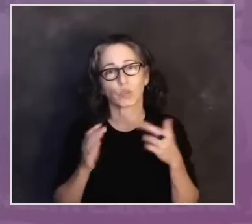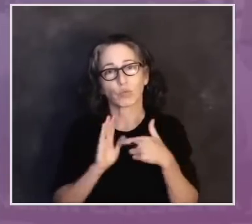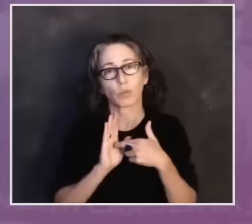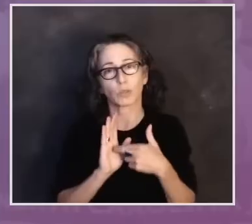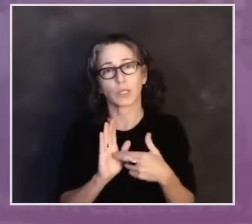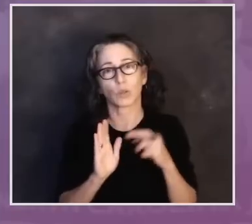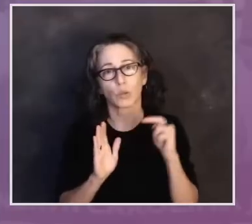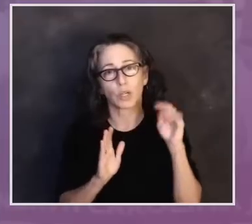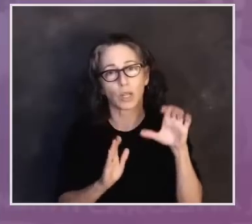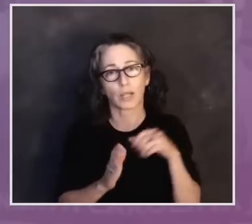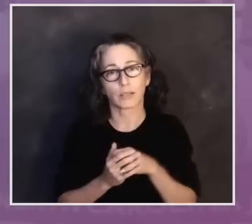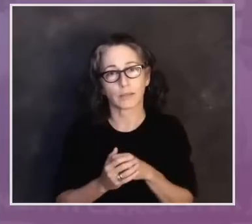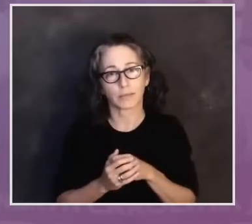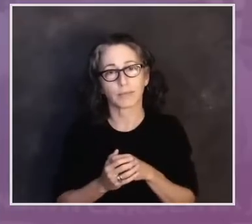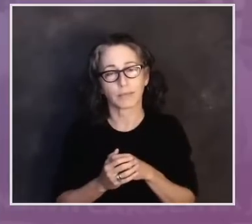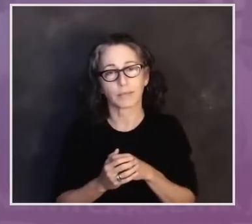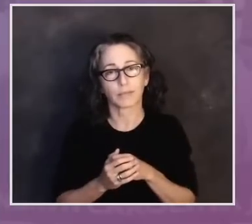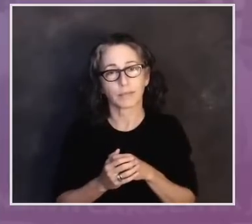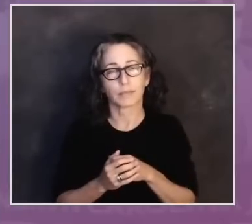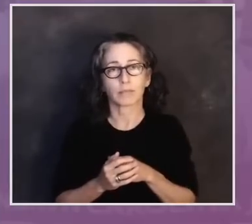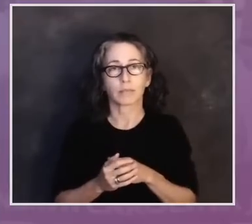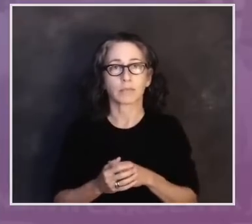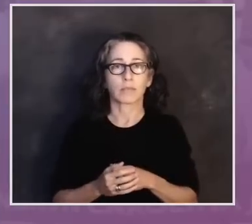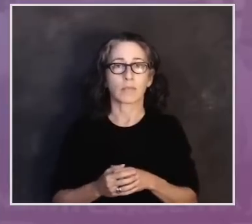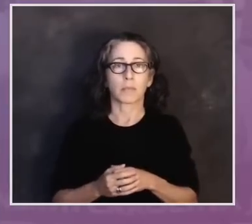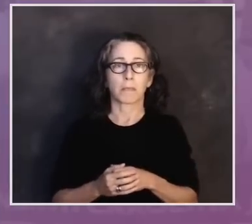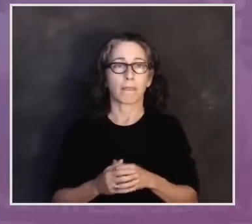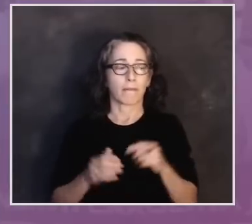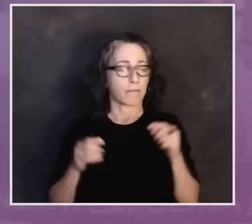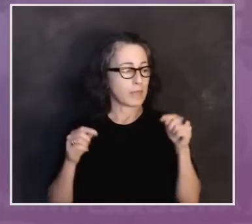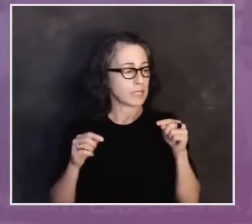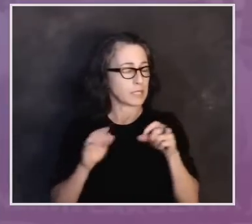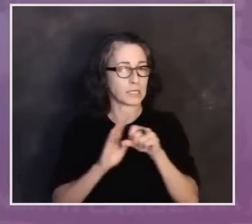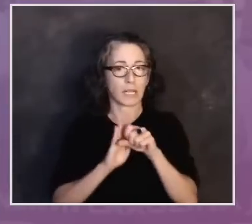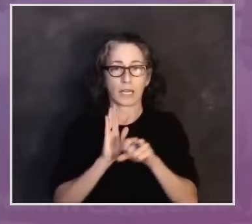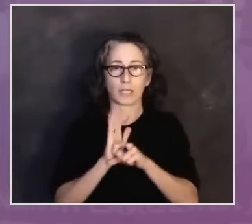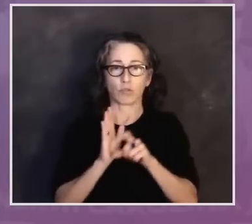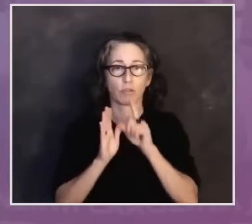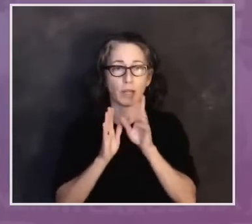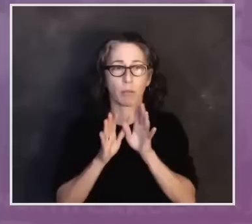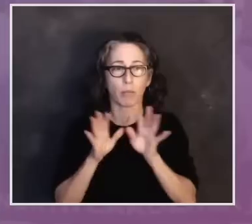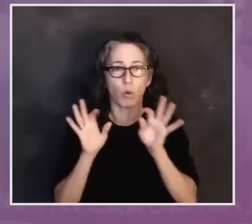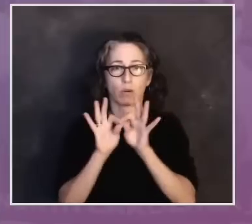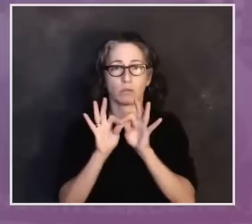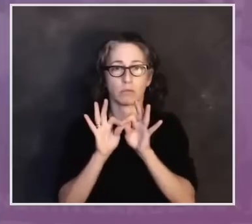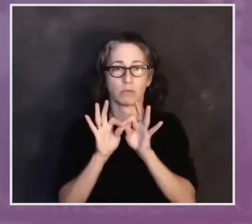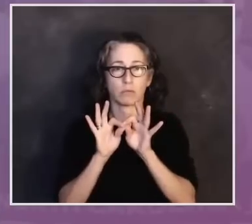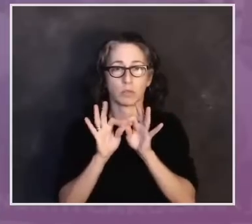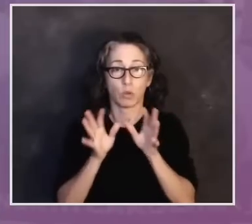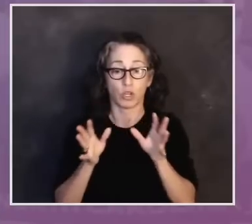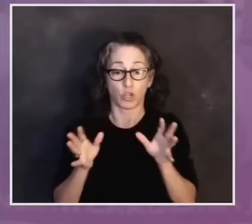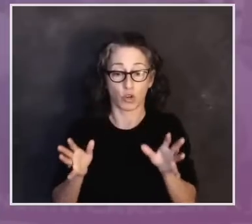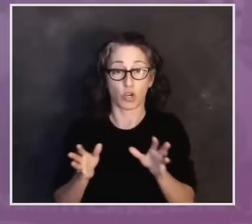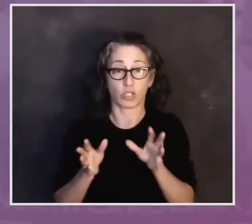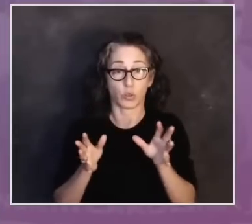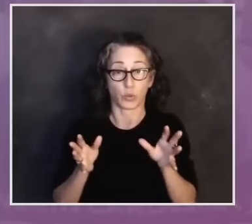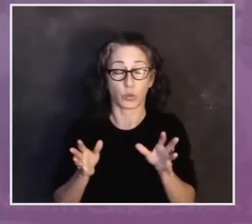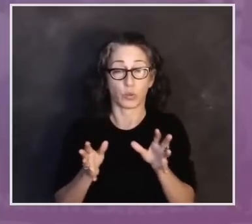I'M EXCITED TO BE HERE. AND EXCITED TO REPRESENT NORTH CAROLINA. ONE OF THE STATES THAT REALLY